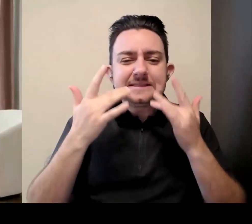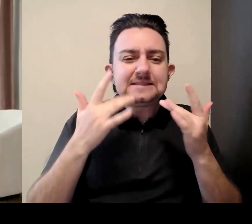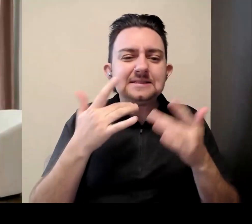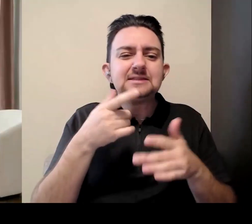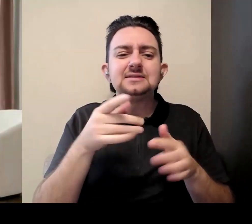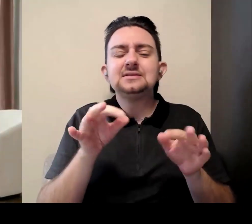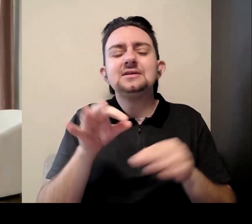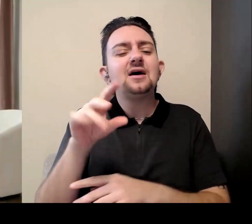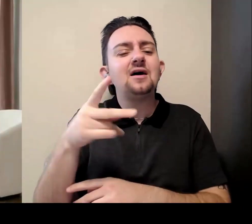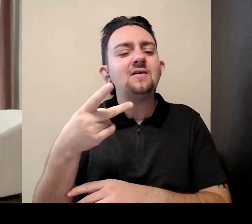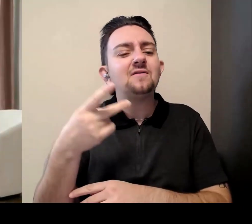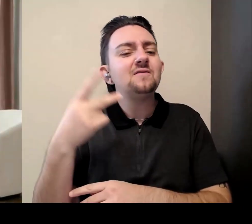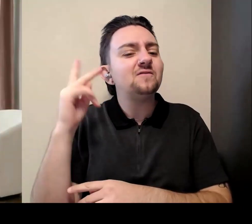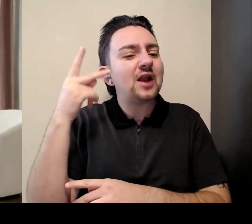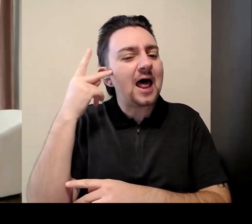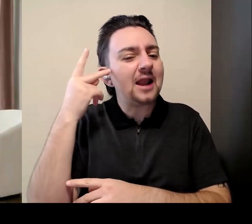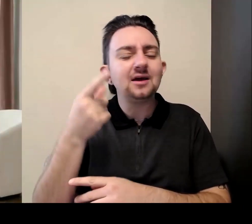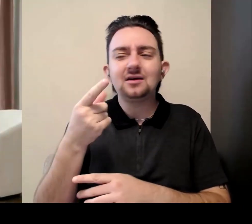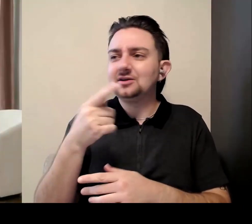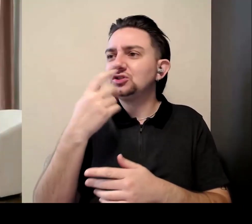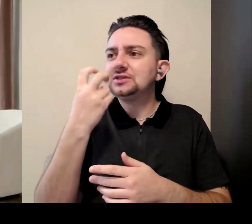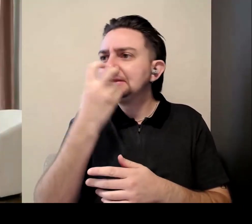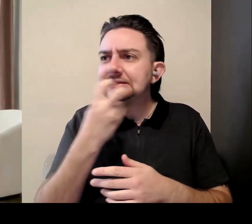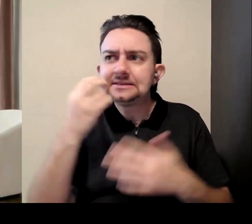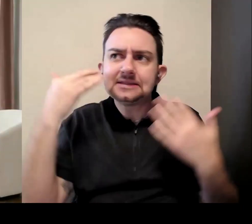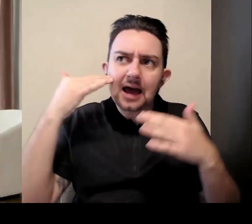And so that's why it's often difficult to tease it out.